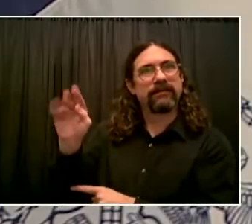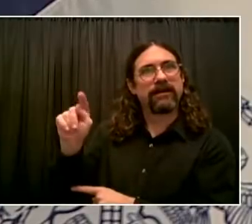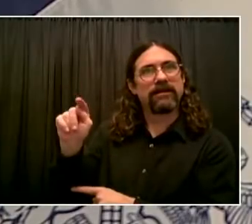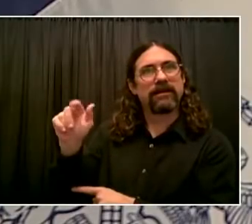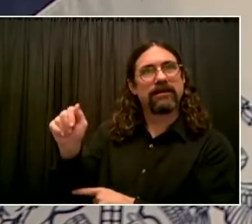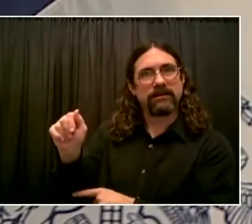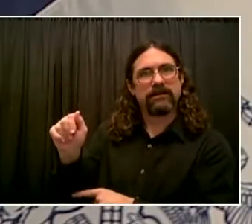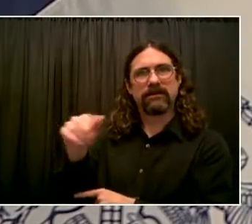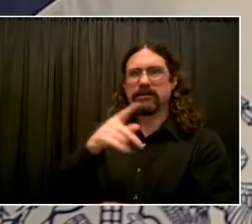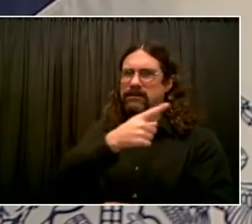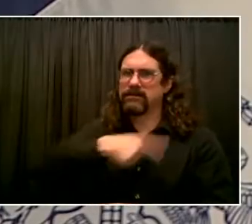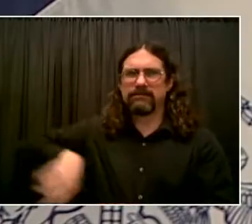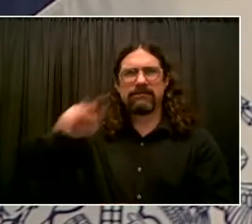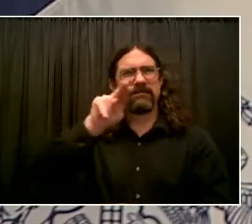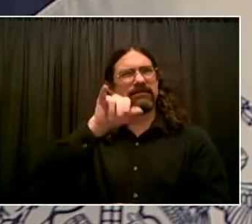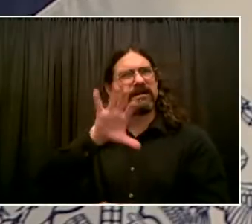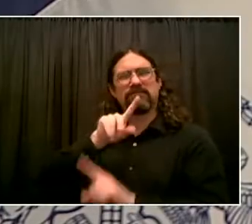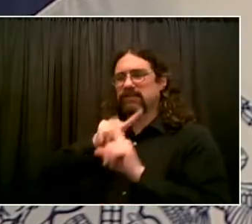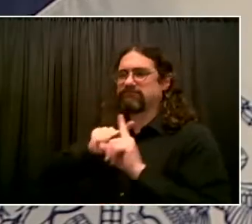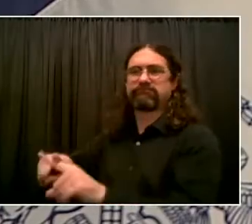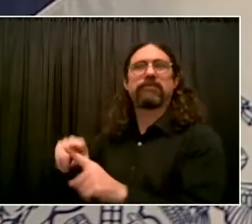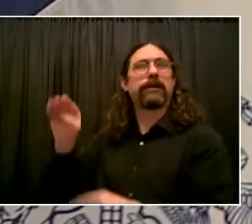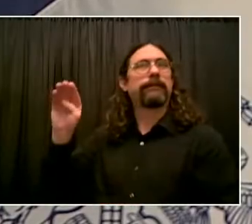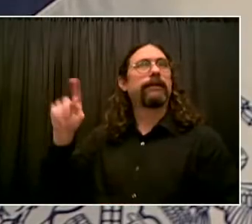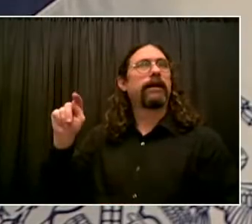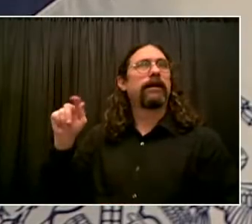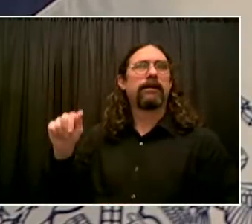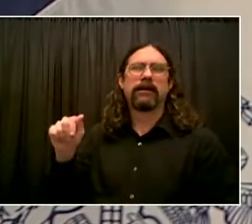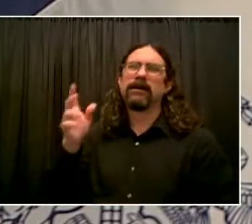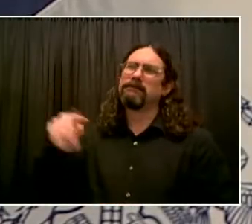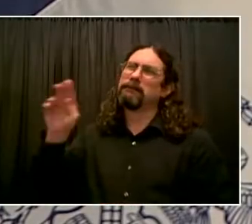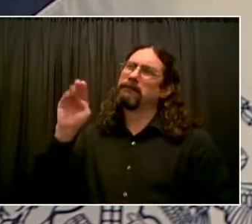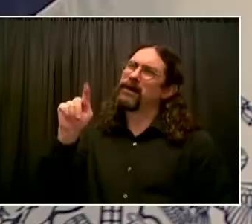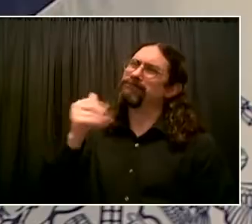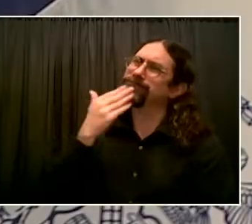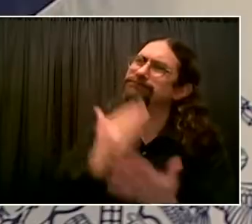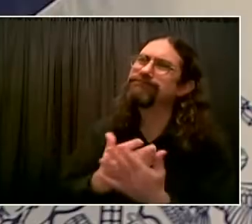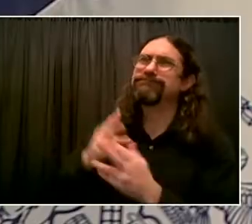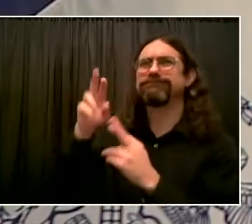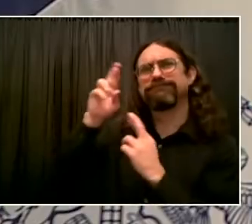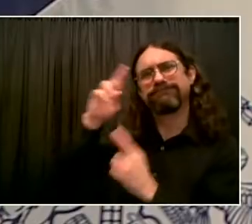OF E THGD OOMEN AND WOMEN WHO WORK FOR THE MTA.